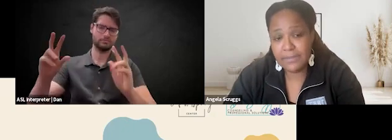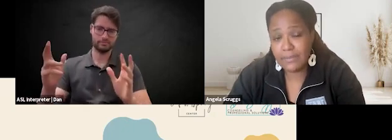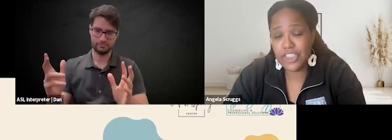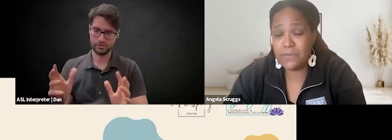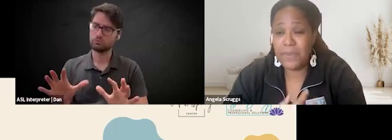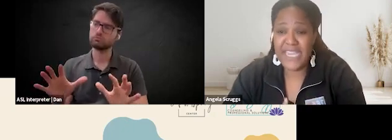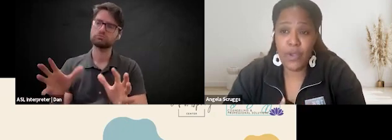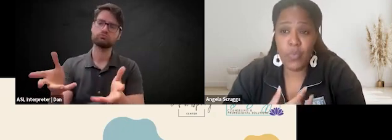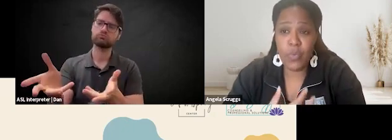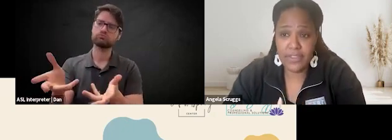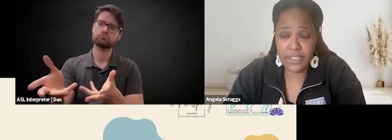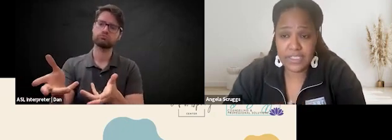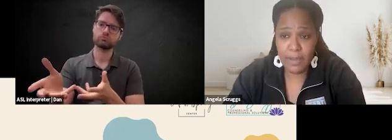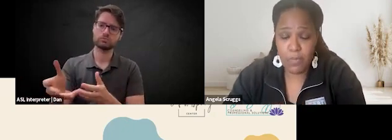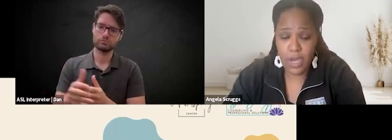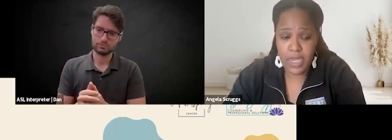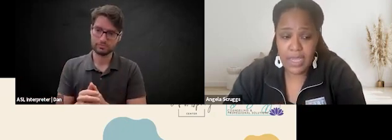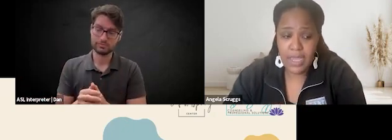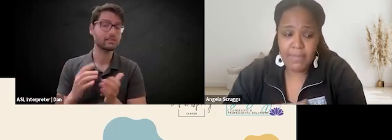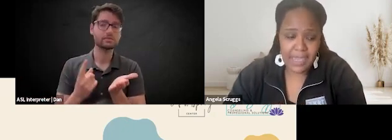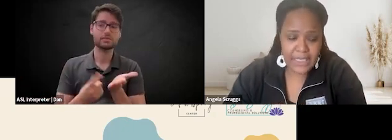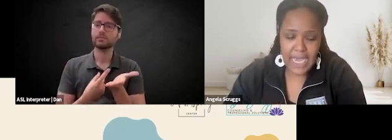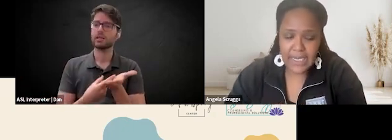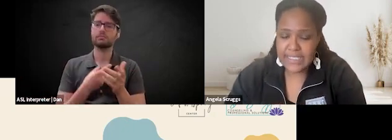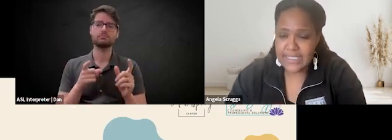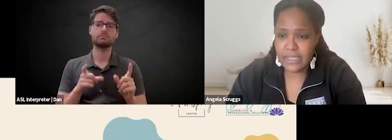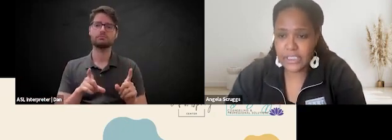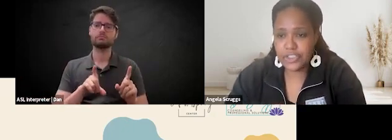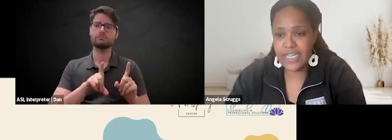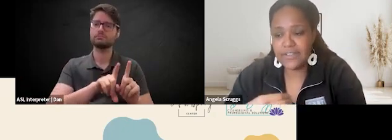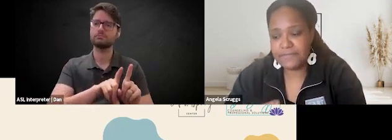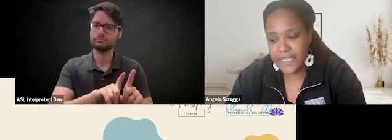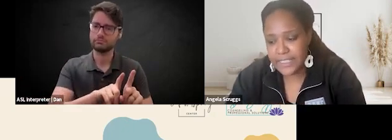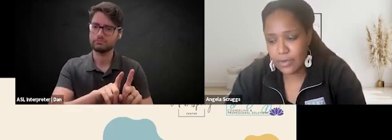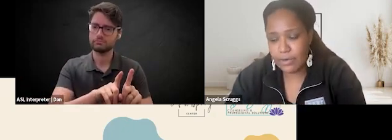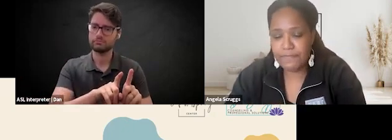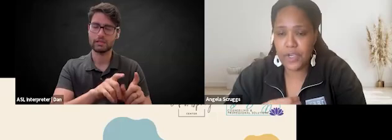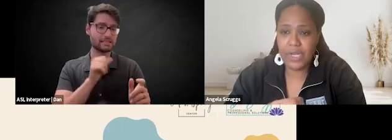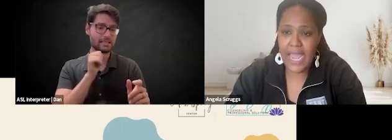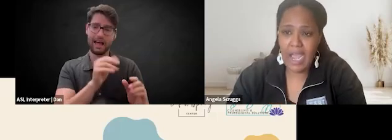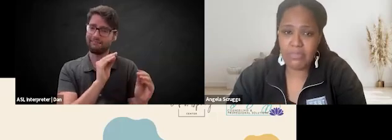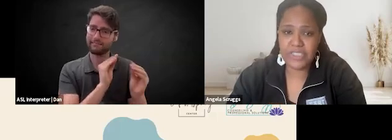and sometimes just being with someone, maybe not necessarily trying to fix it or figure it out,